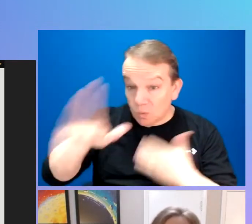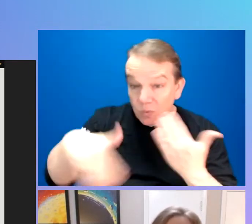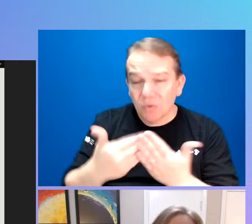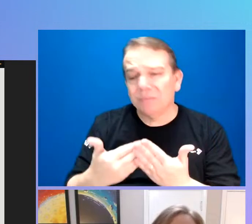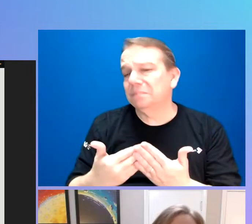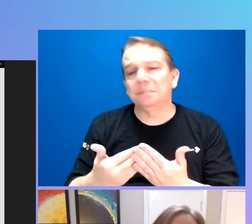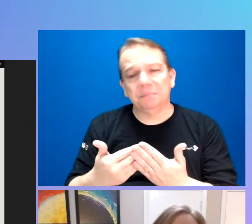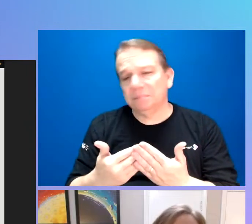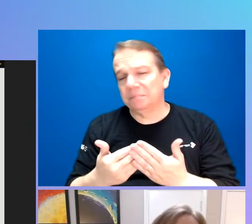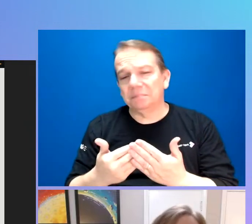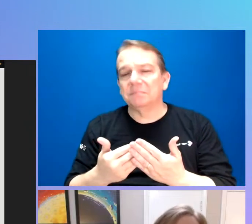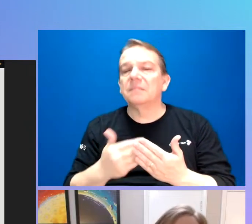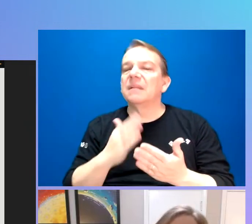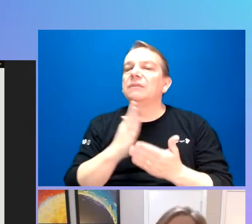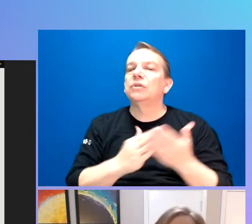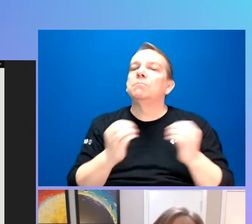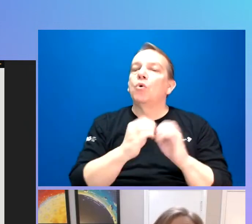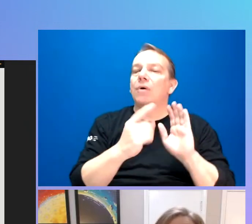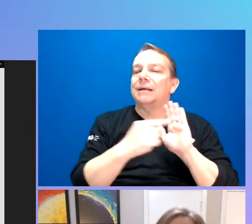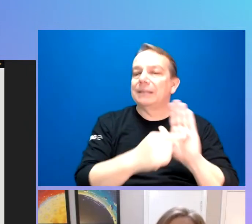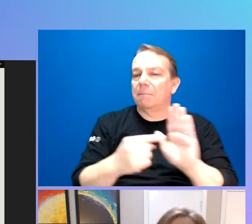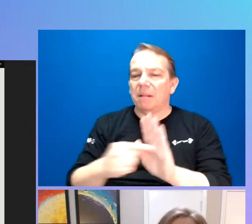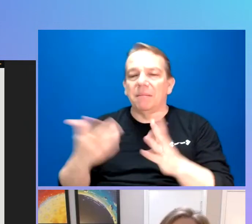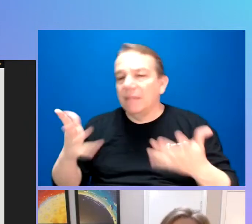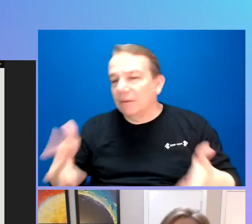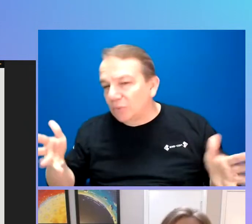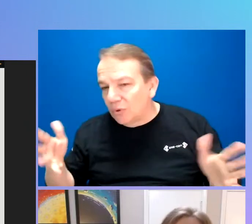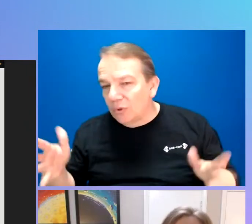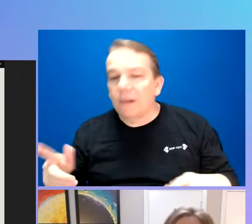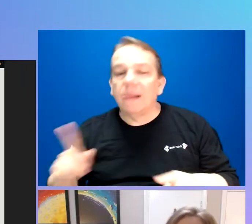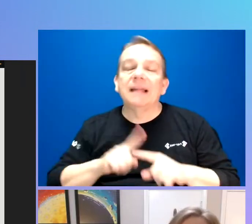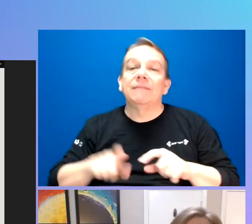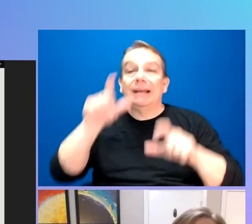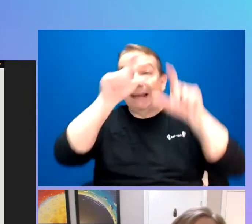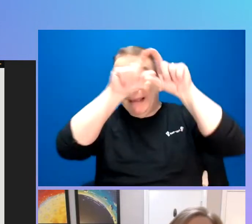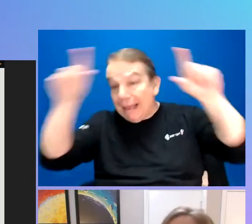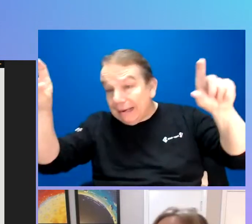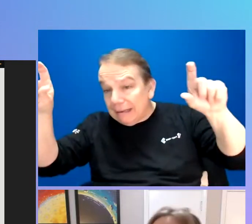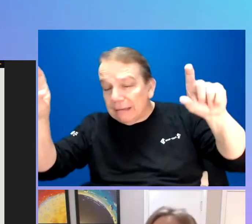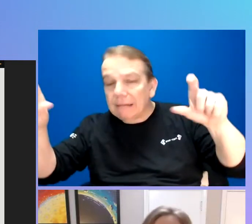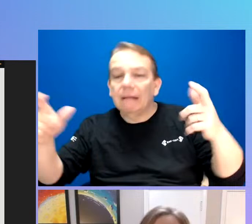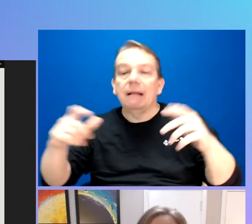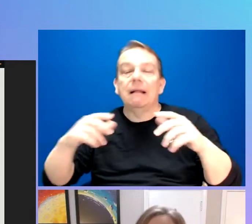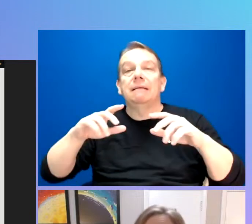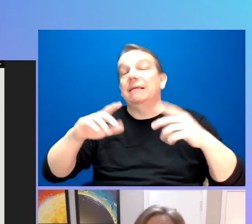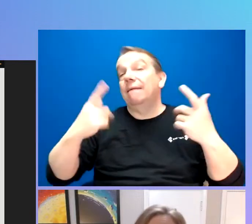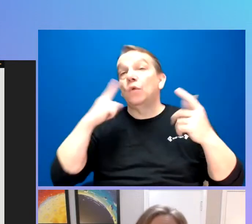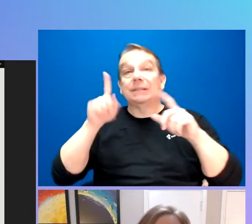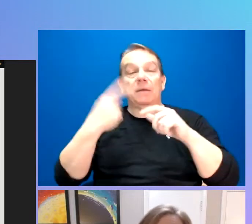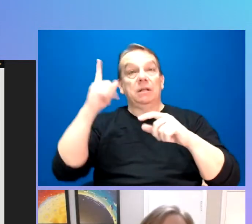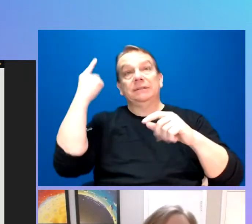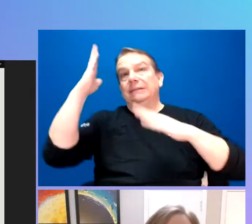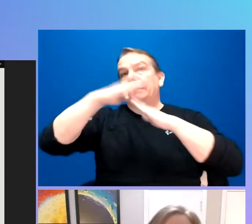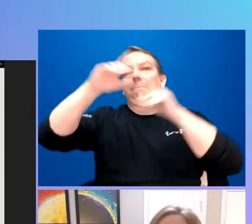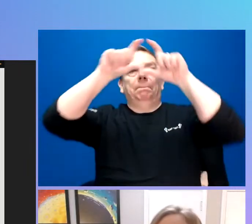some more examples. We can have the different heading levels from heading level one to